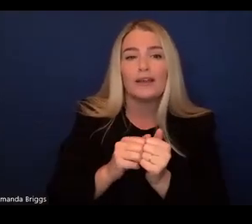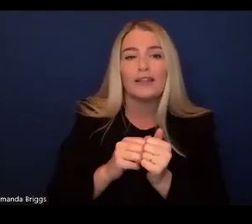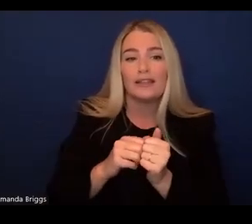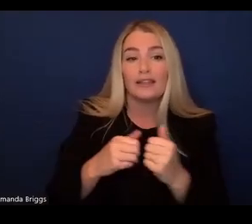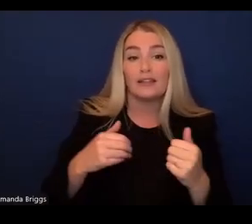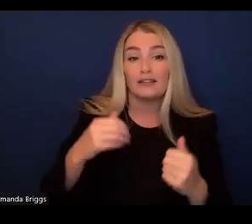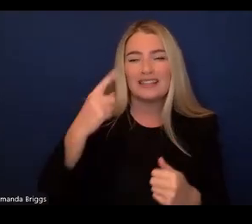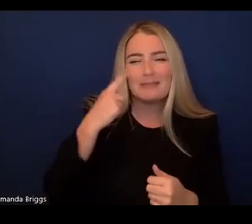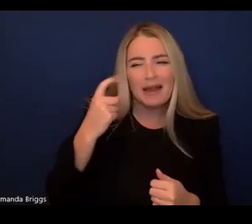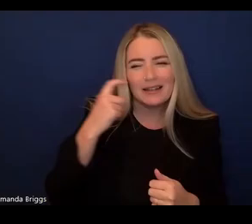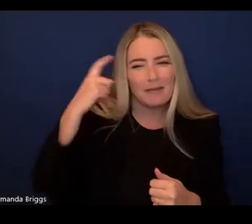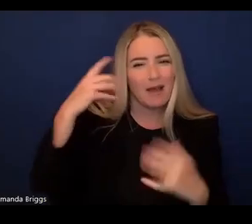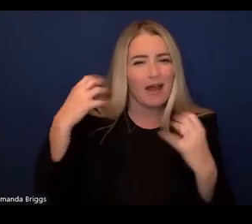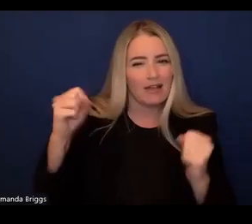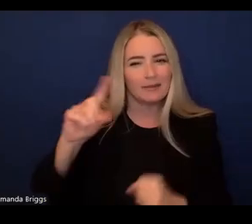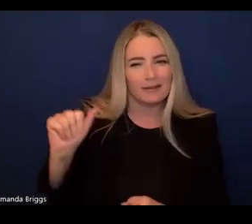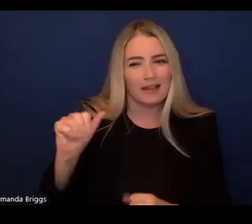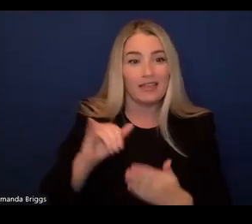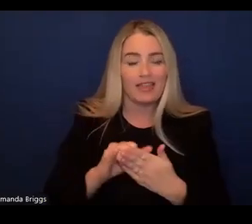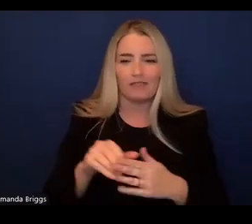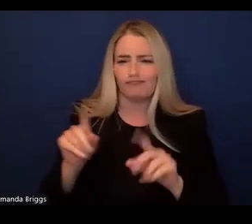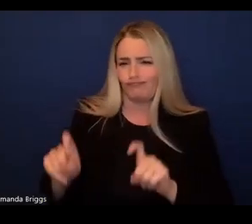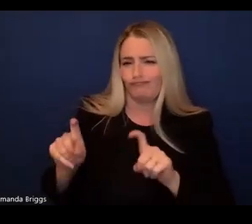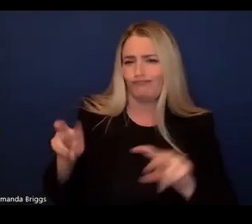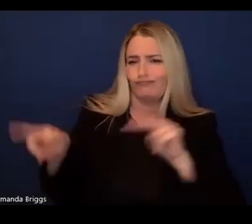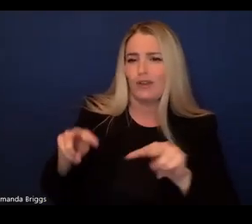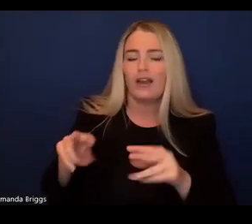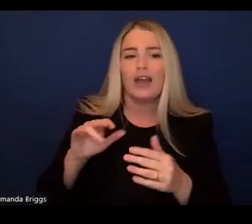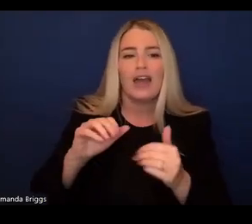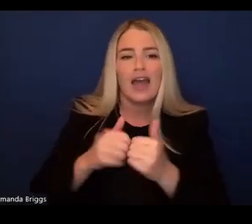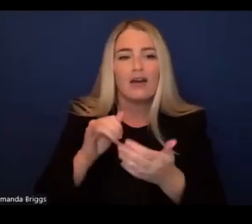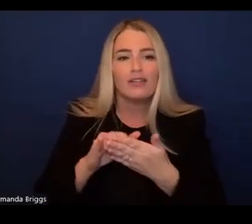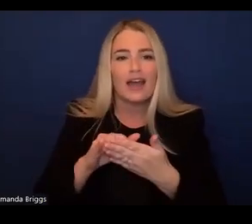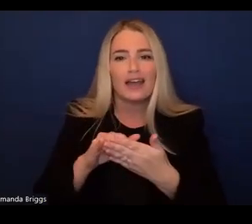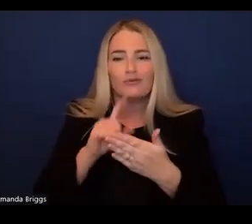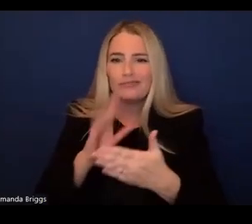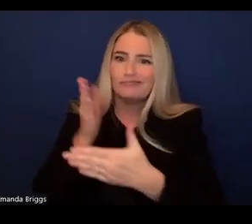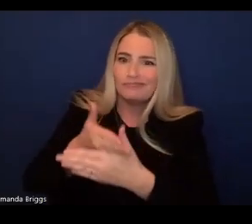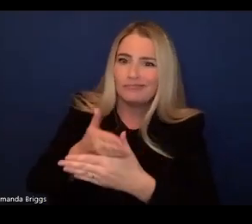The assessment helps determine how a mental health disability interferes with a student's education.